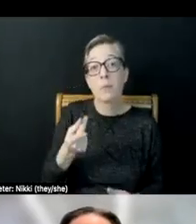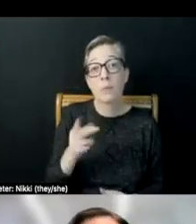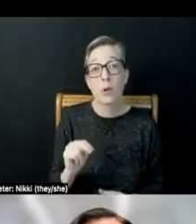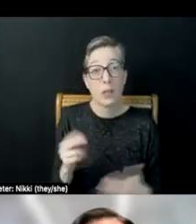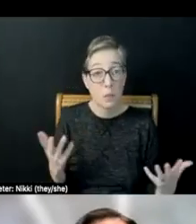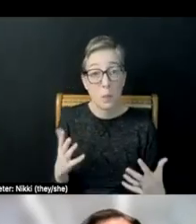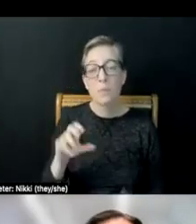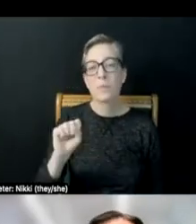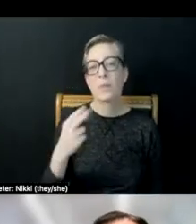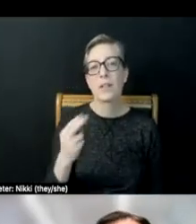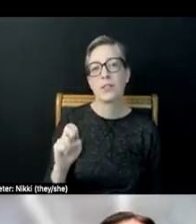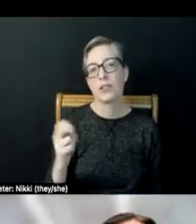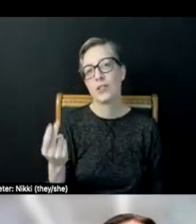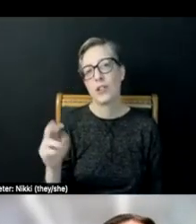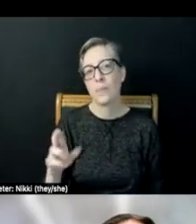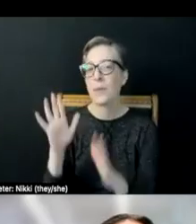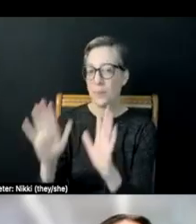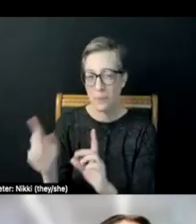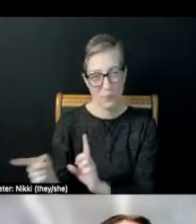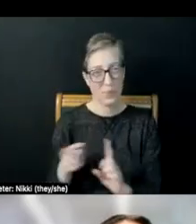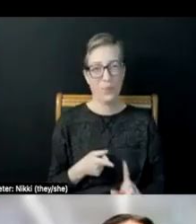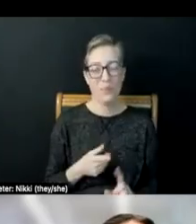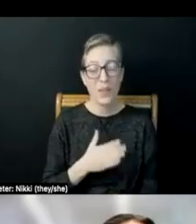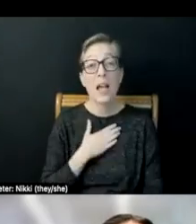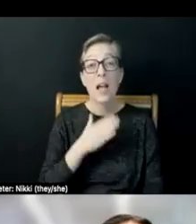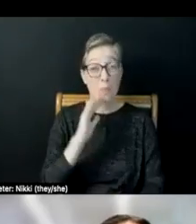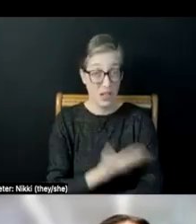Anyway, so my daughter was born prematurely because I had